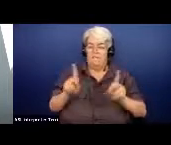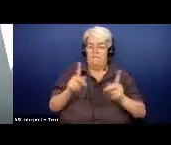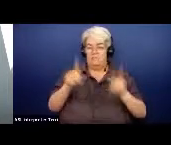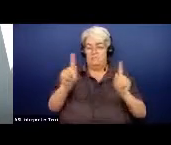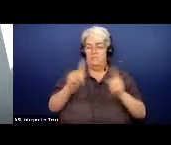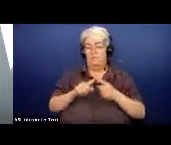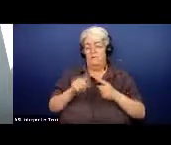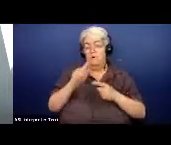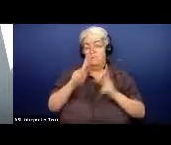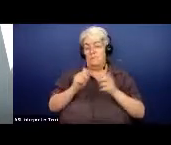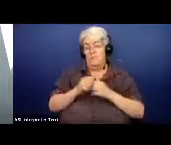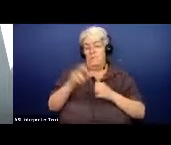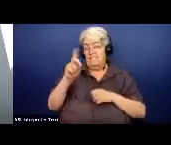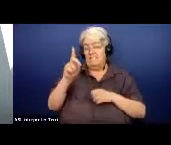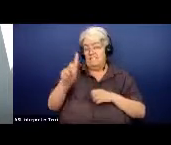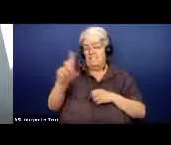developmental disabilities which does